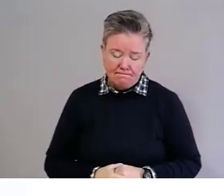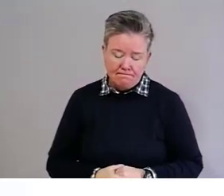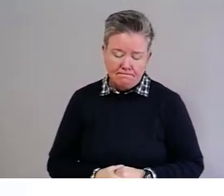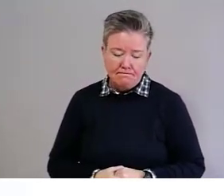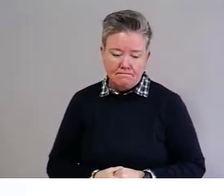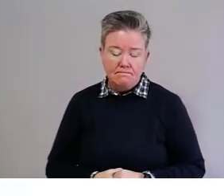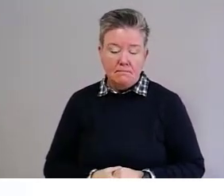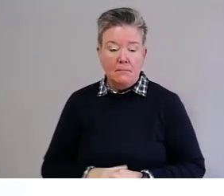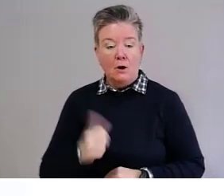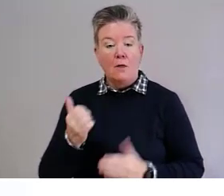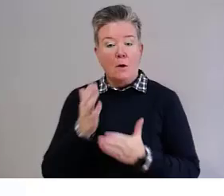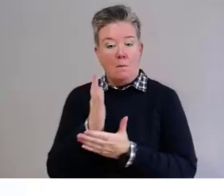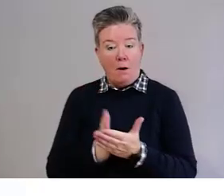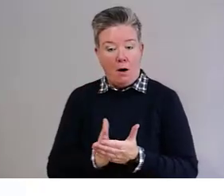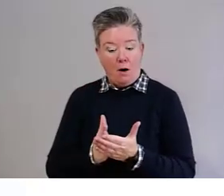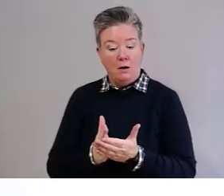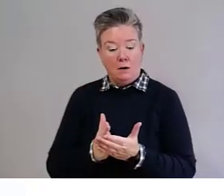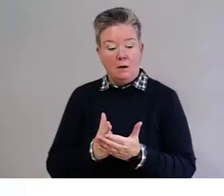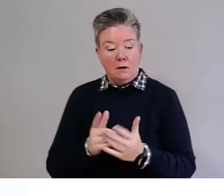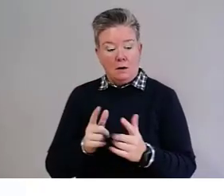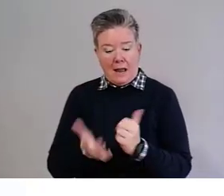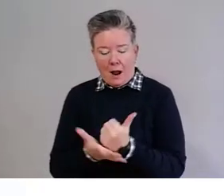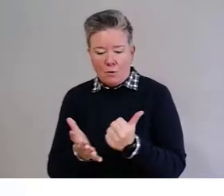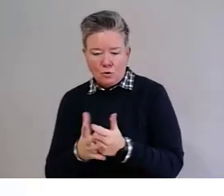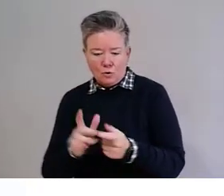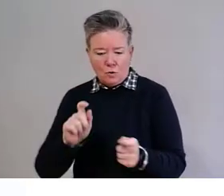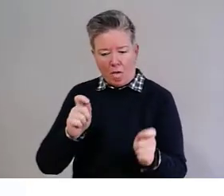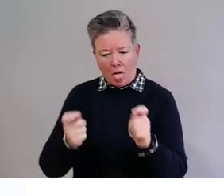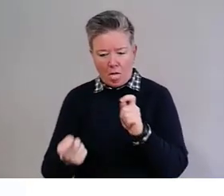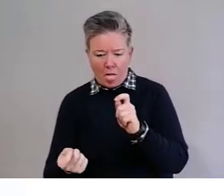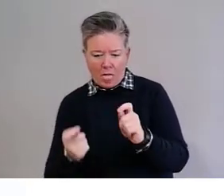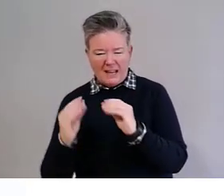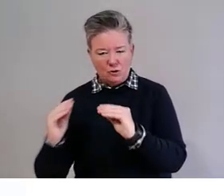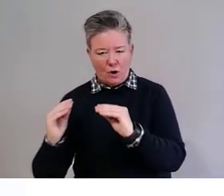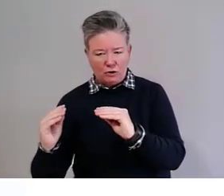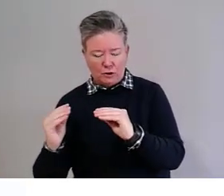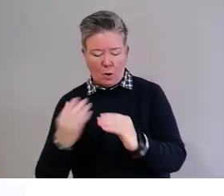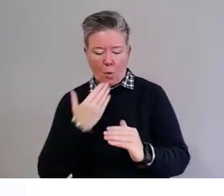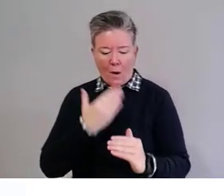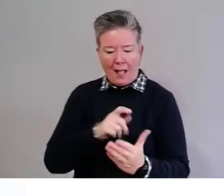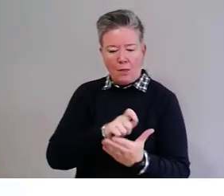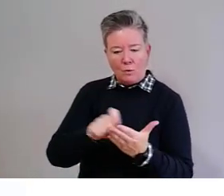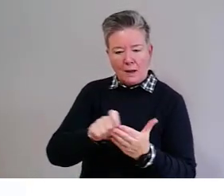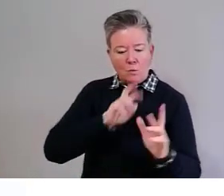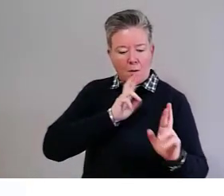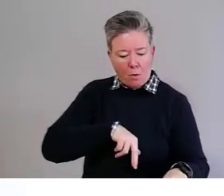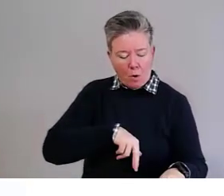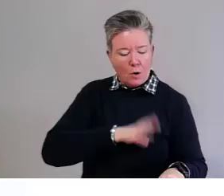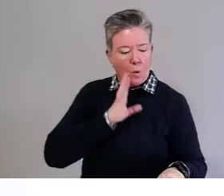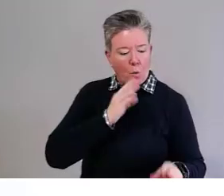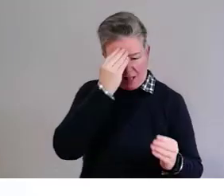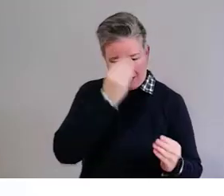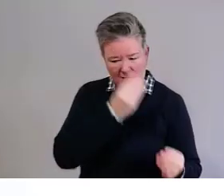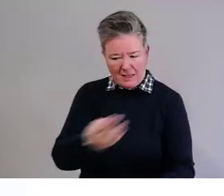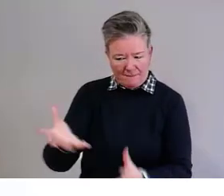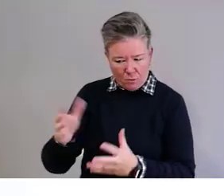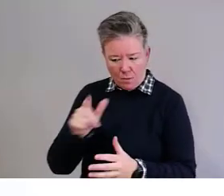Another piece of this is shaping instruction. Because well-written reports inform on present levels,